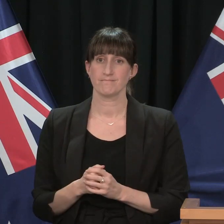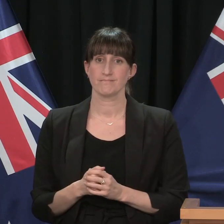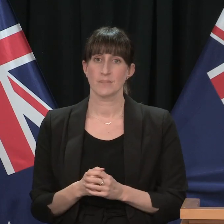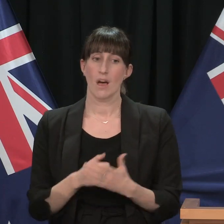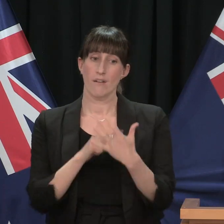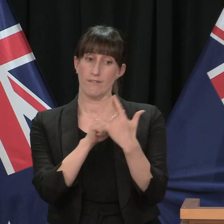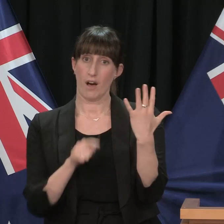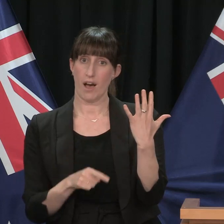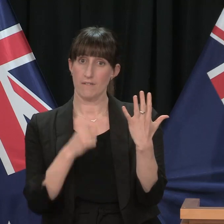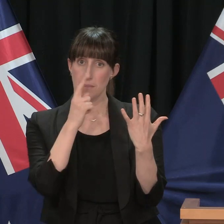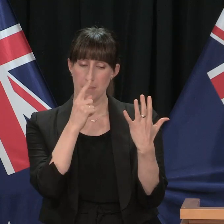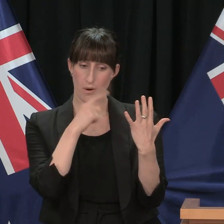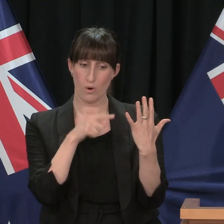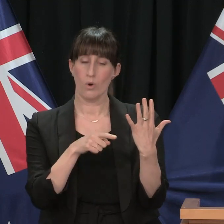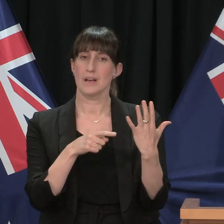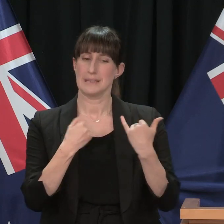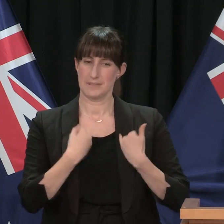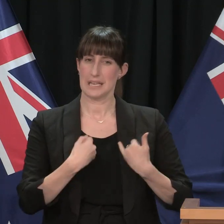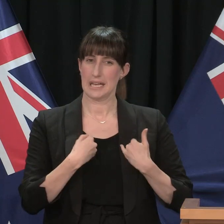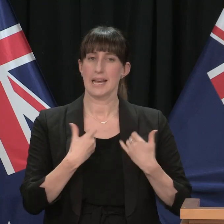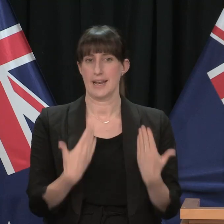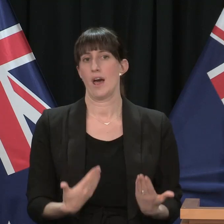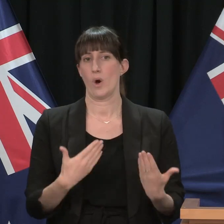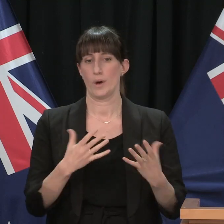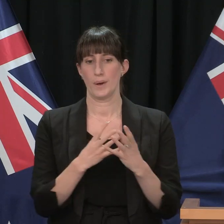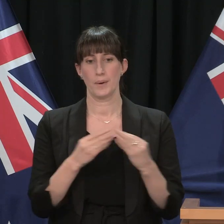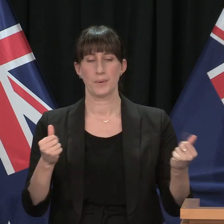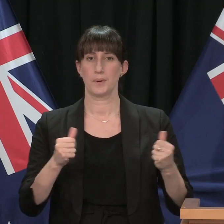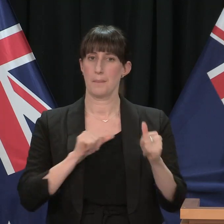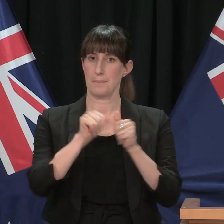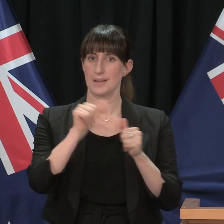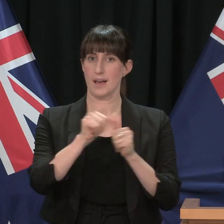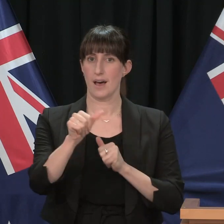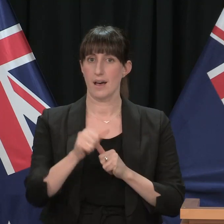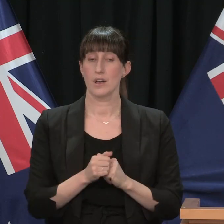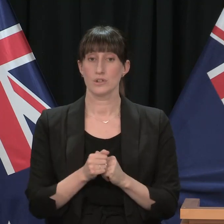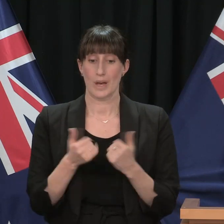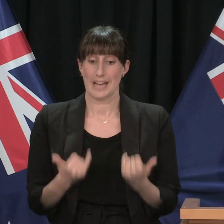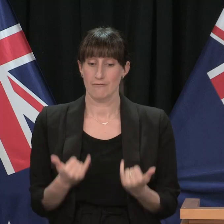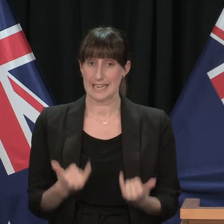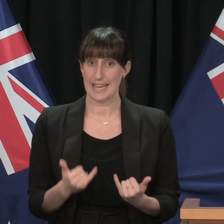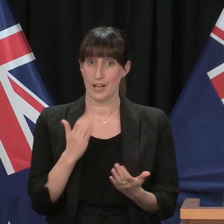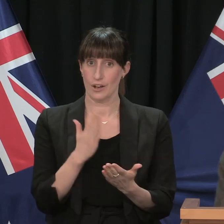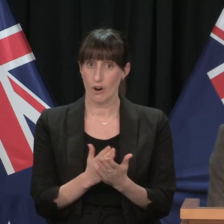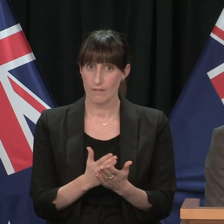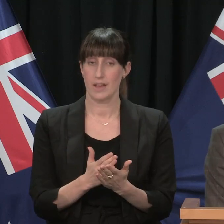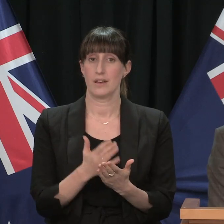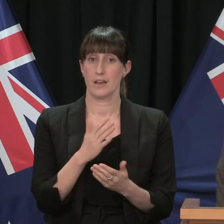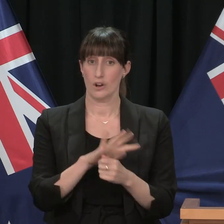COVID-19 from an unknown source. Five of our previously reported cases are now considered recovered. So, our